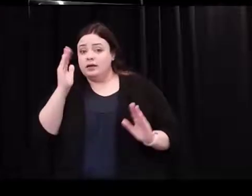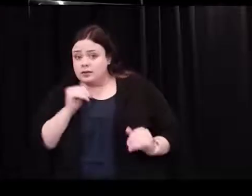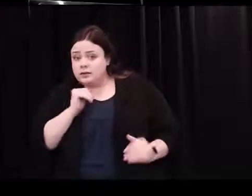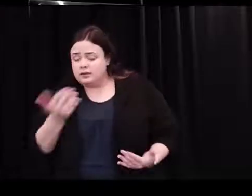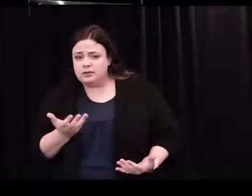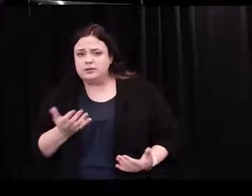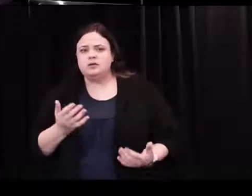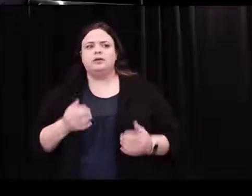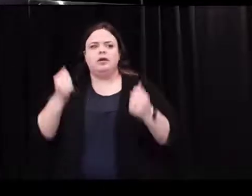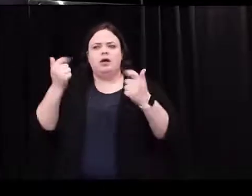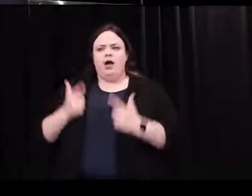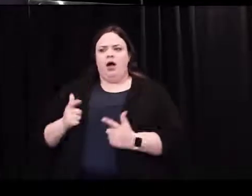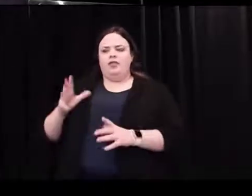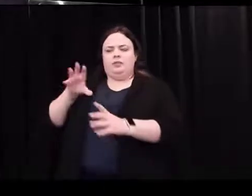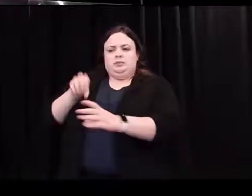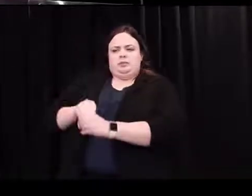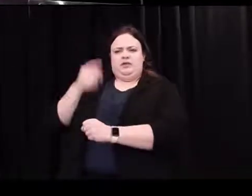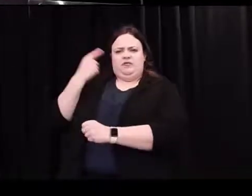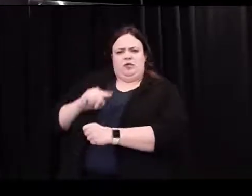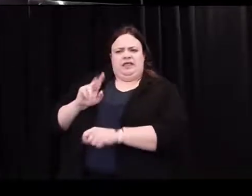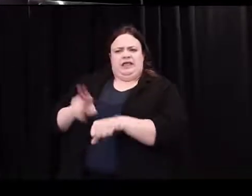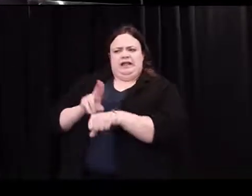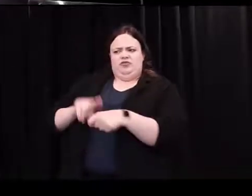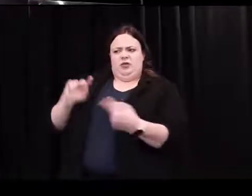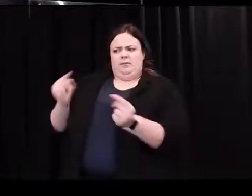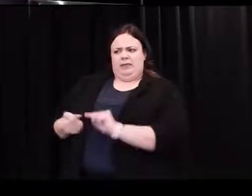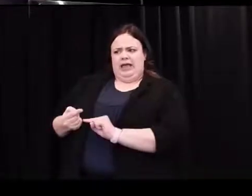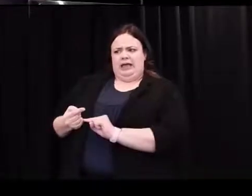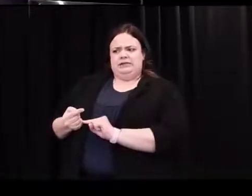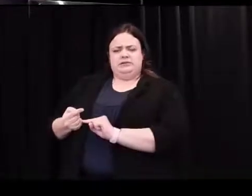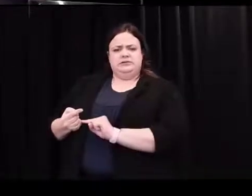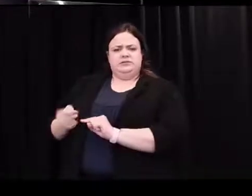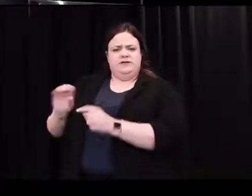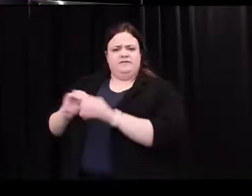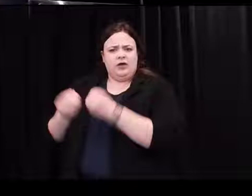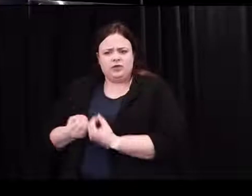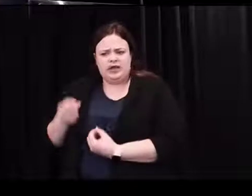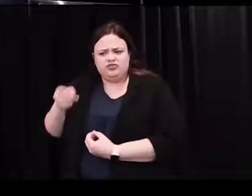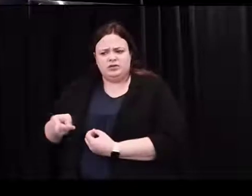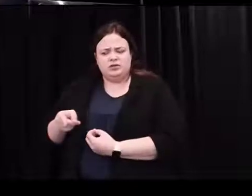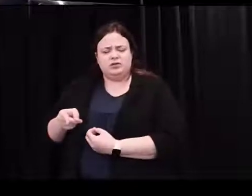participants from the National Pain Foundation thing to be really actually, for lack of a better